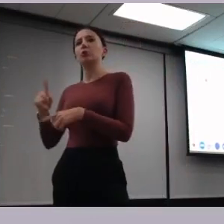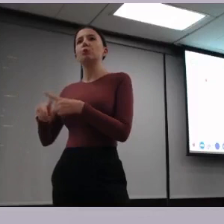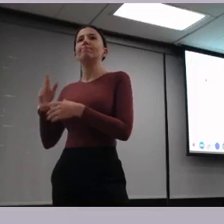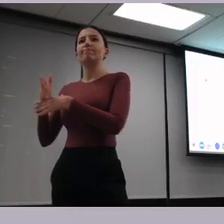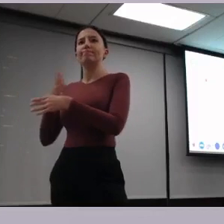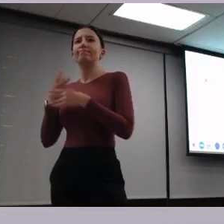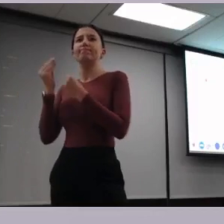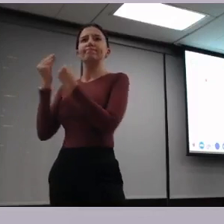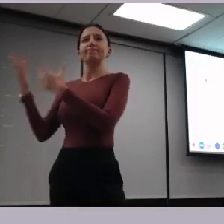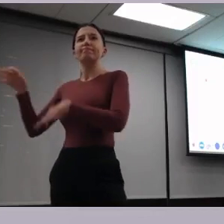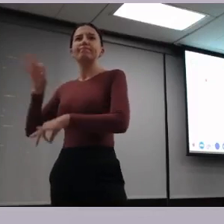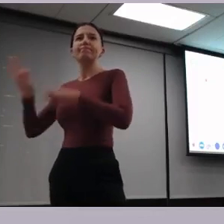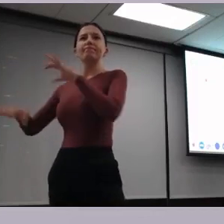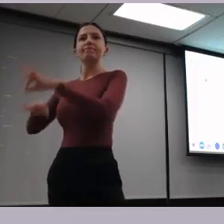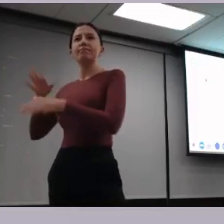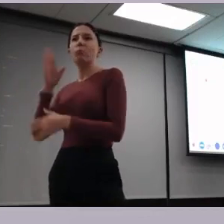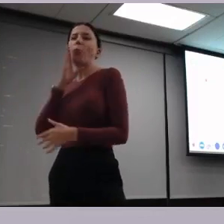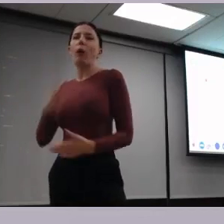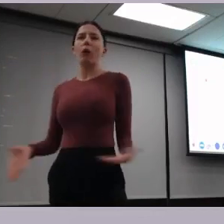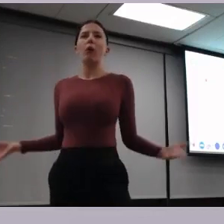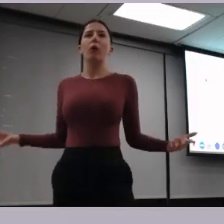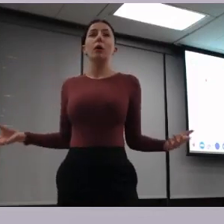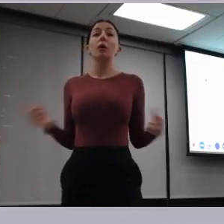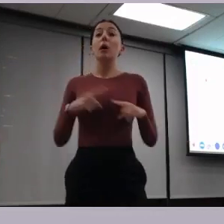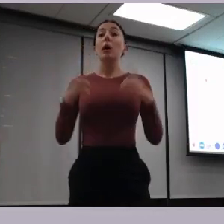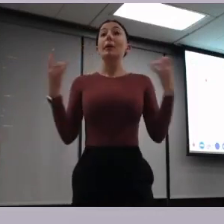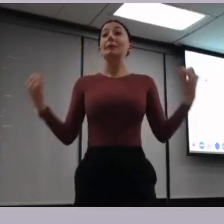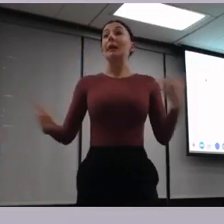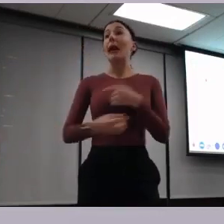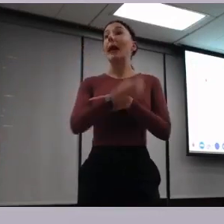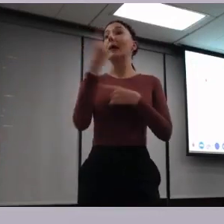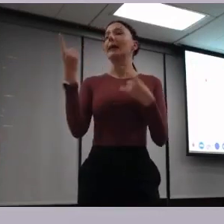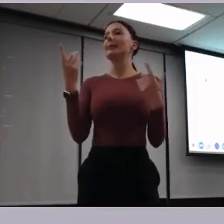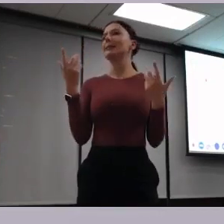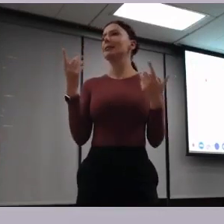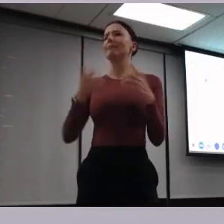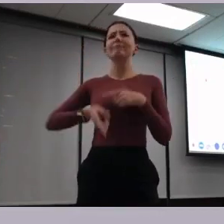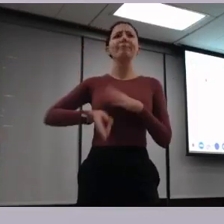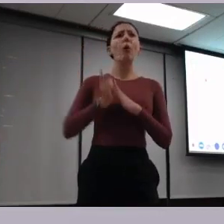But today is a moment to just and enjoy and celebrate this opportunity,